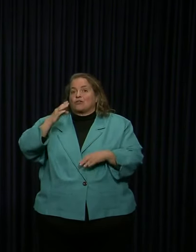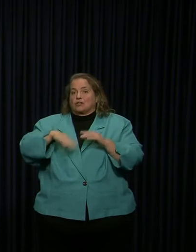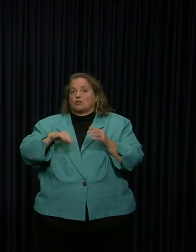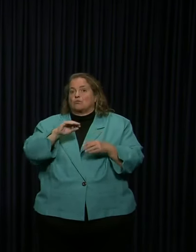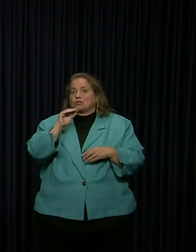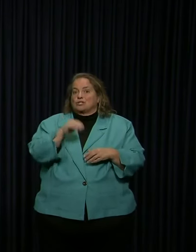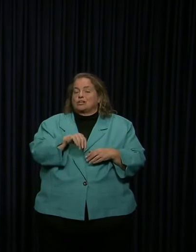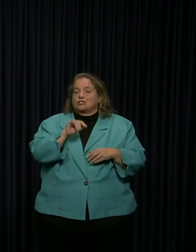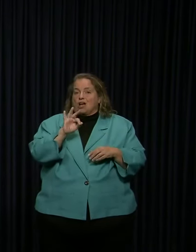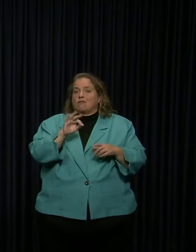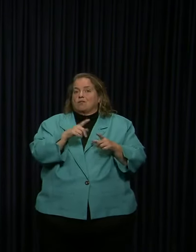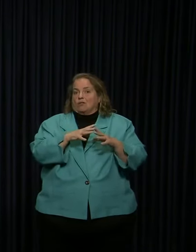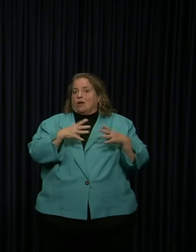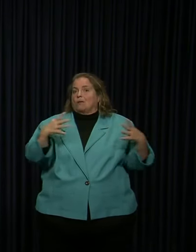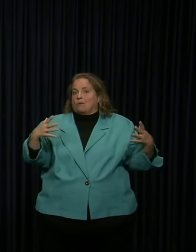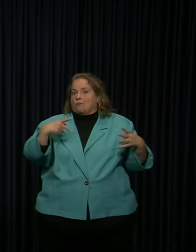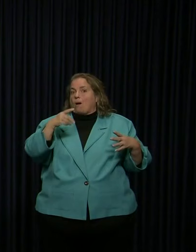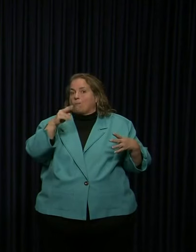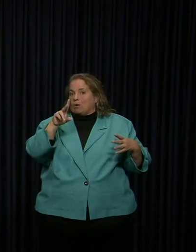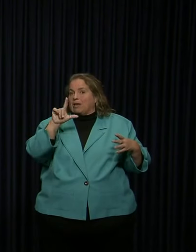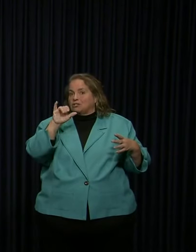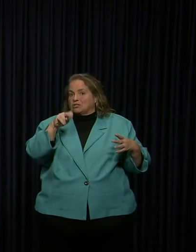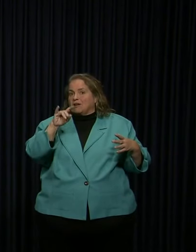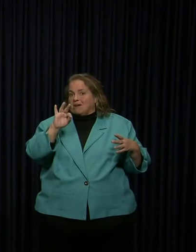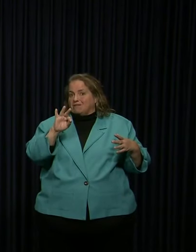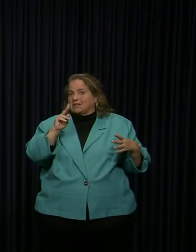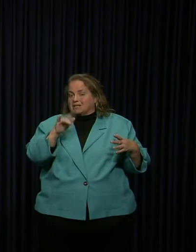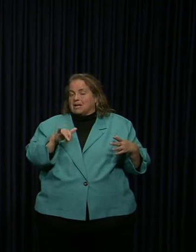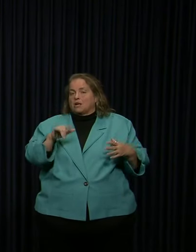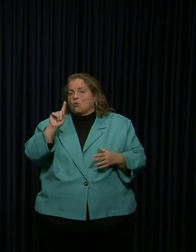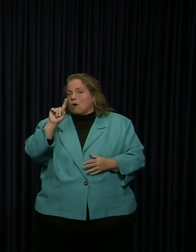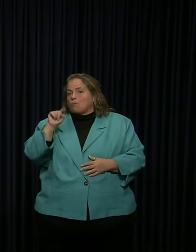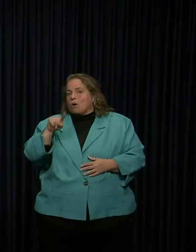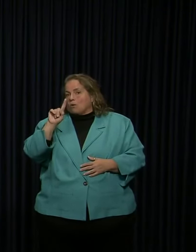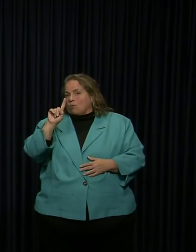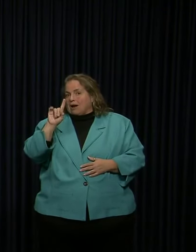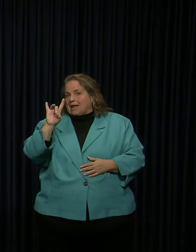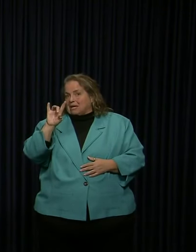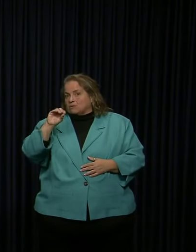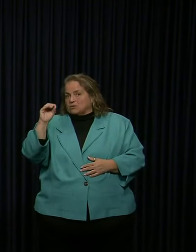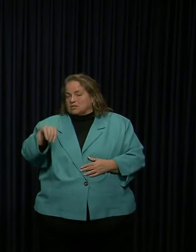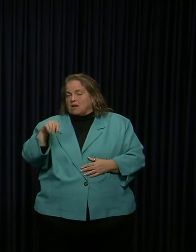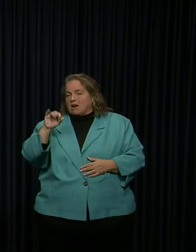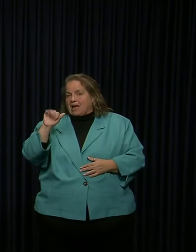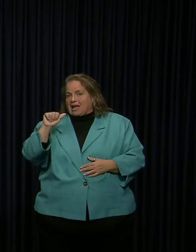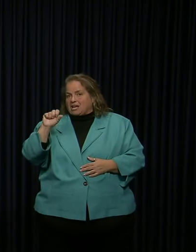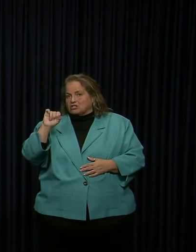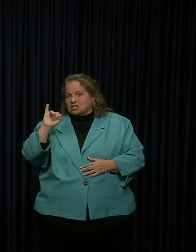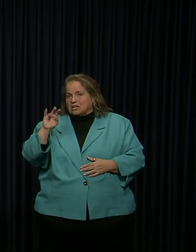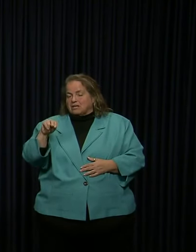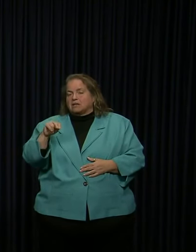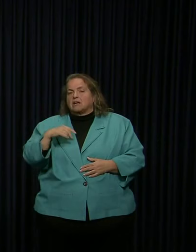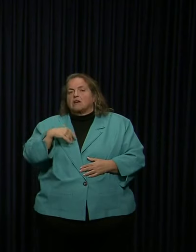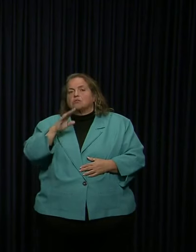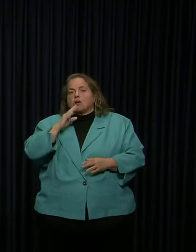WE'RE IN THE ESCALATION. WE'LL SEE WHAT WE HAVE TOMORROW, AND IF IT'S GOING TO BALANCE OUT. BUT AGAIN, OVERALL A GOOD NUMBER